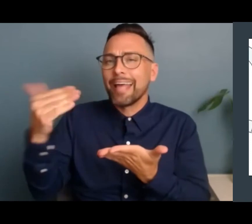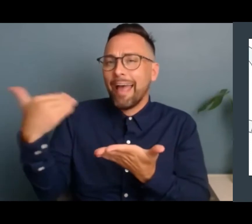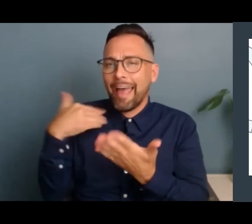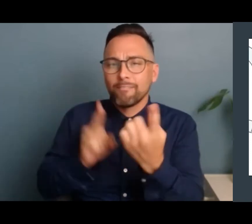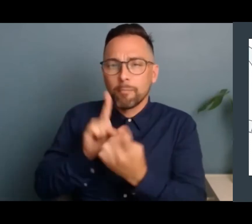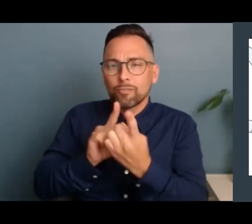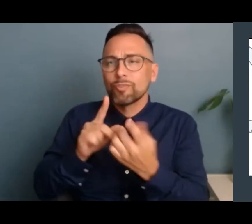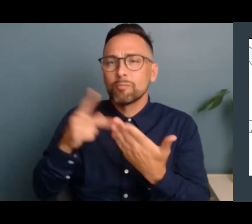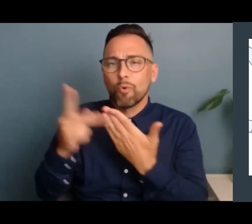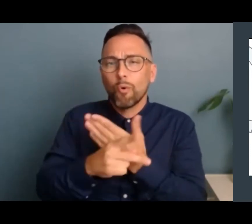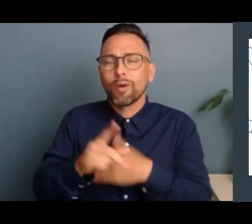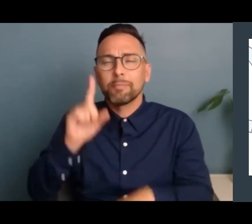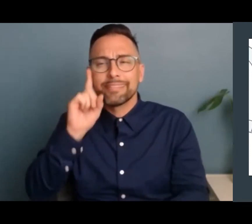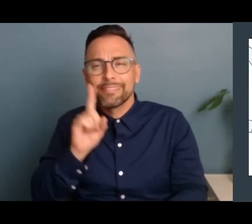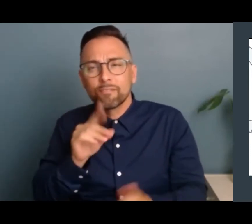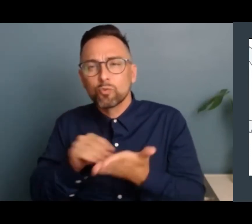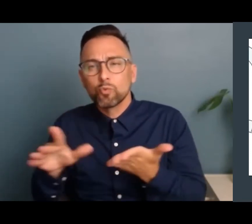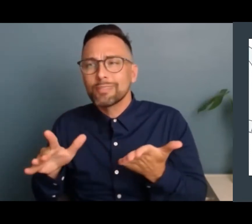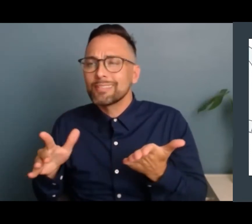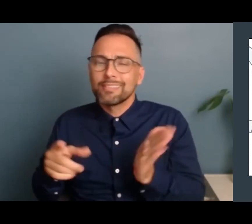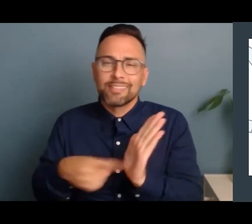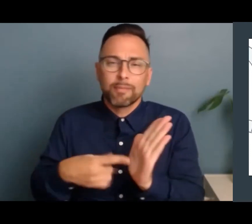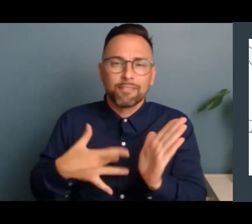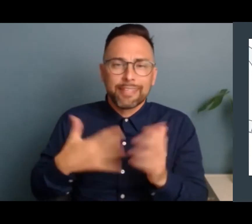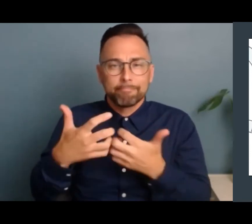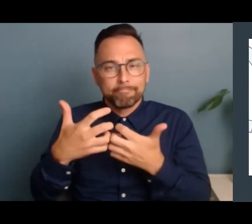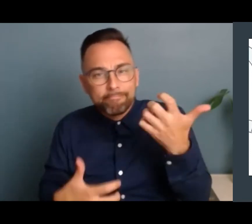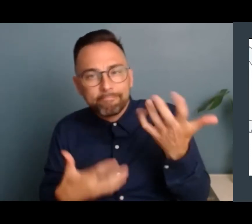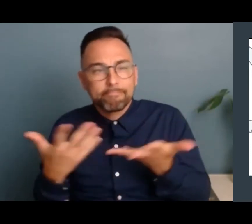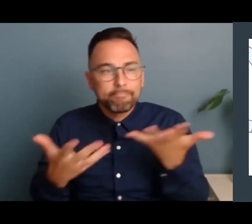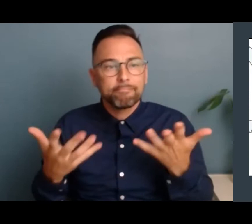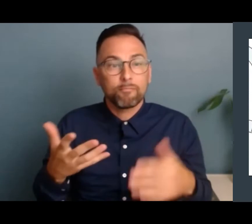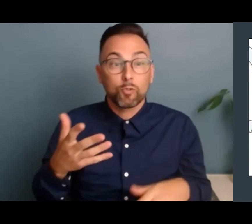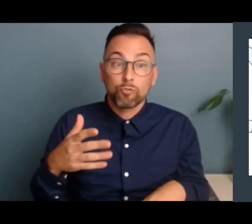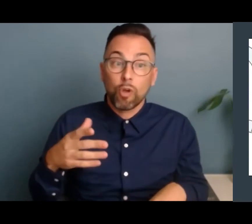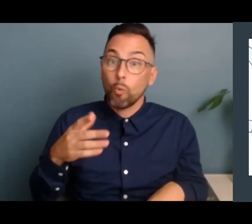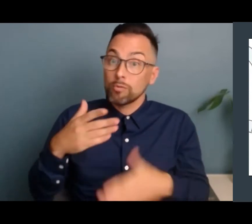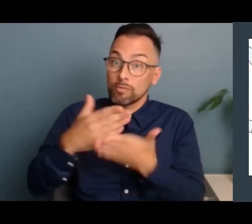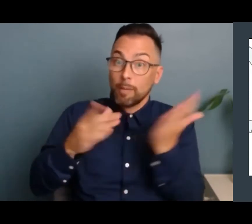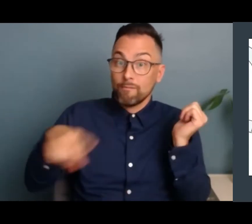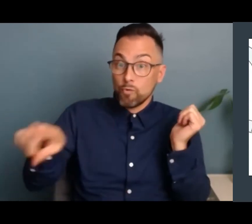A couple of colleges mentioned having mentoring programs that sometimes students don't feel they're a great fit with.